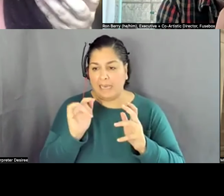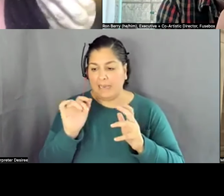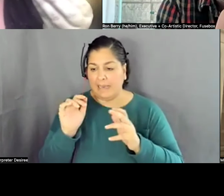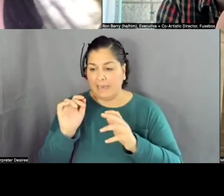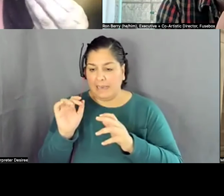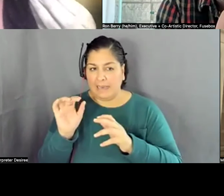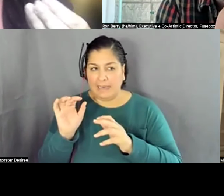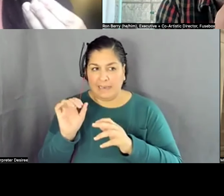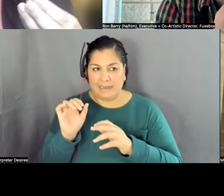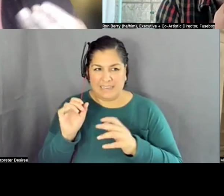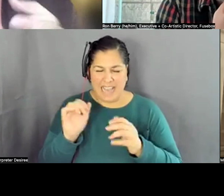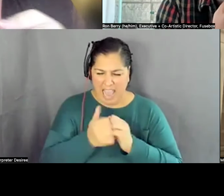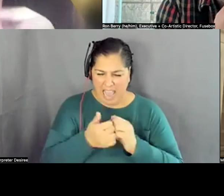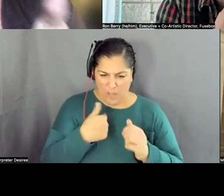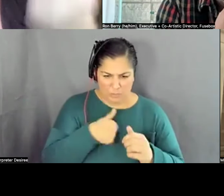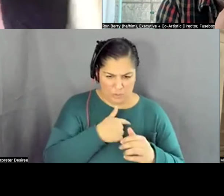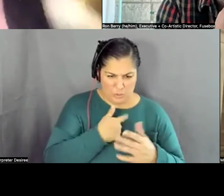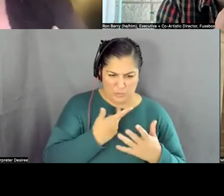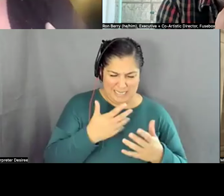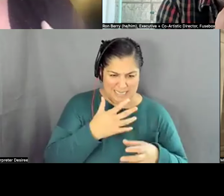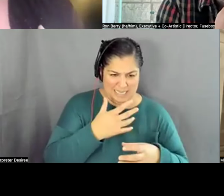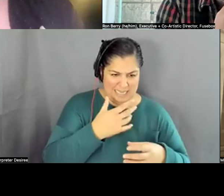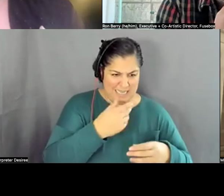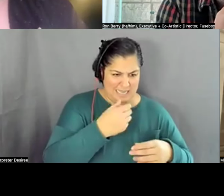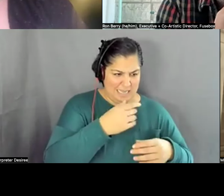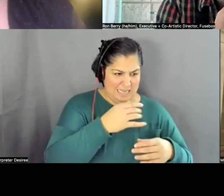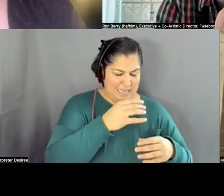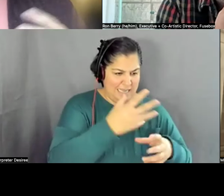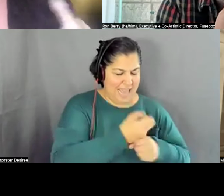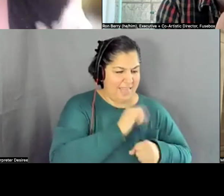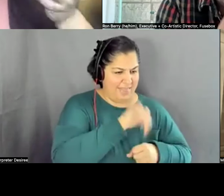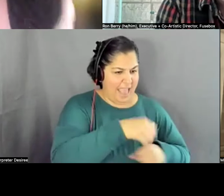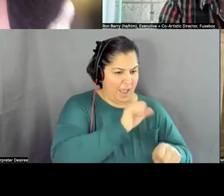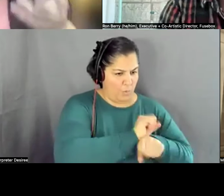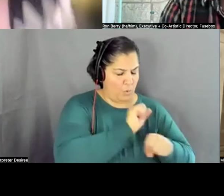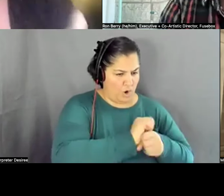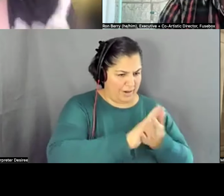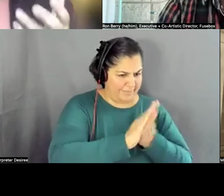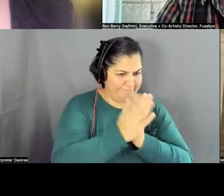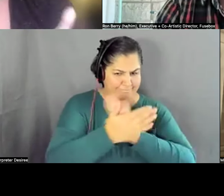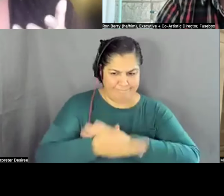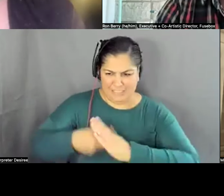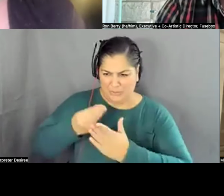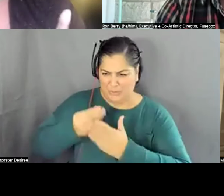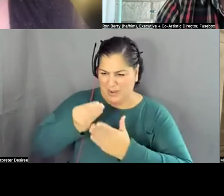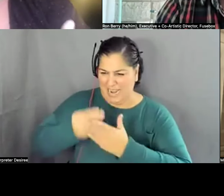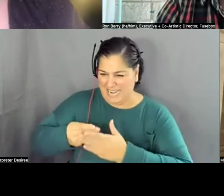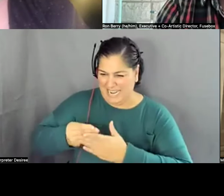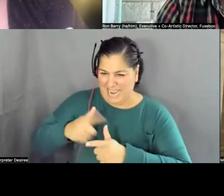how do we monetize that and share that to support our work, right? That like, there's some kind of balance there that has to be reached.